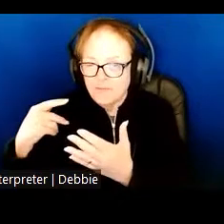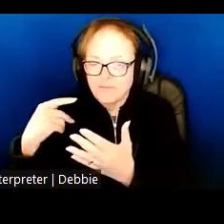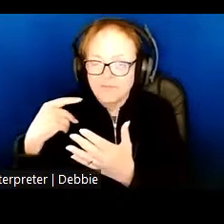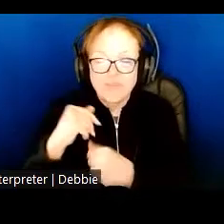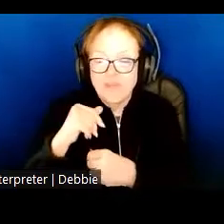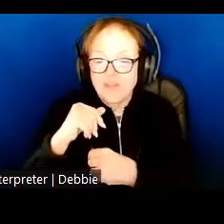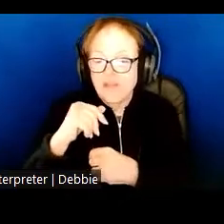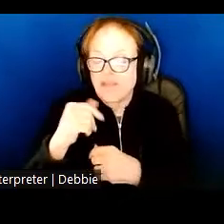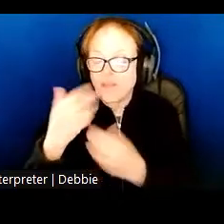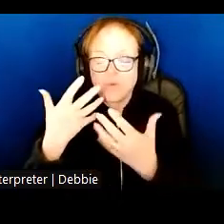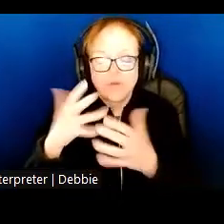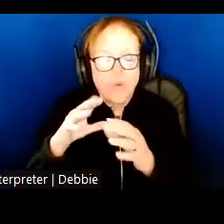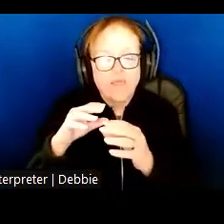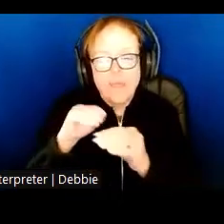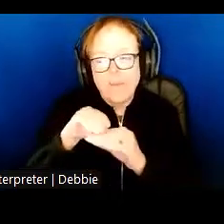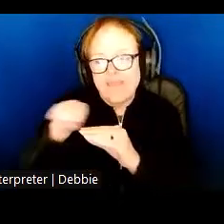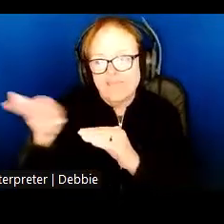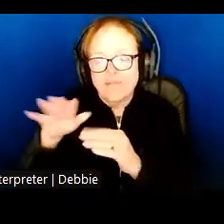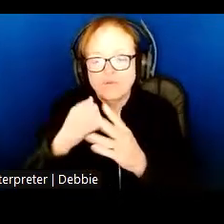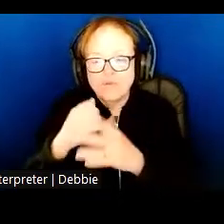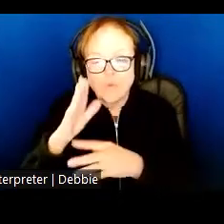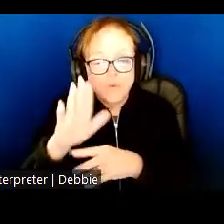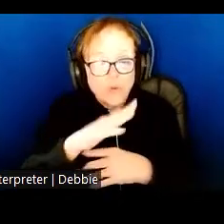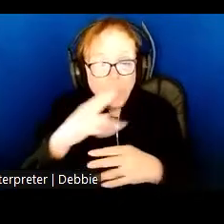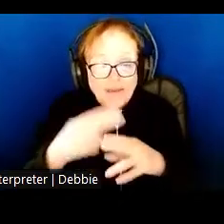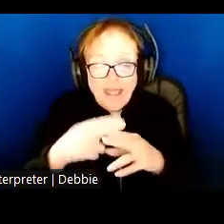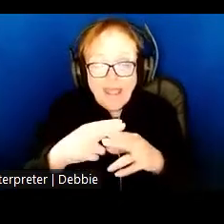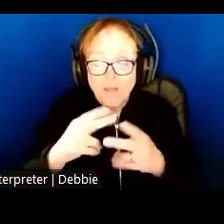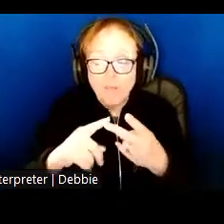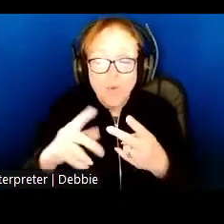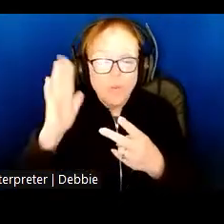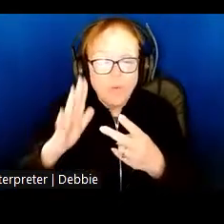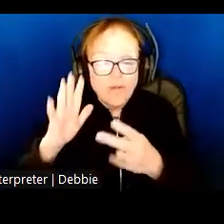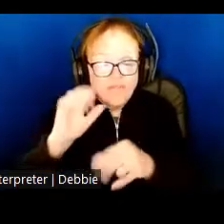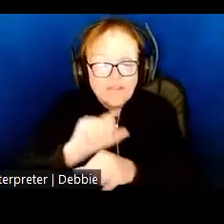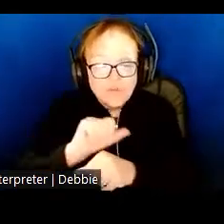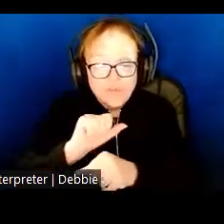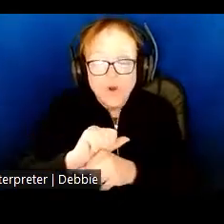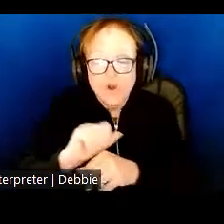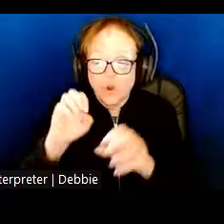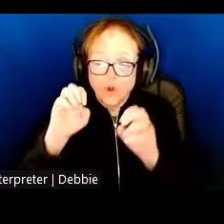by name recognition or the previous accomplishments, education, or employment of the applicant.